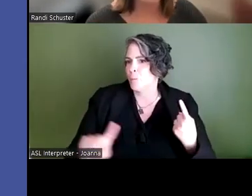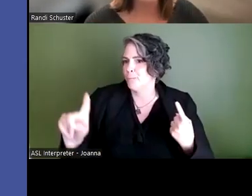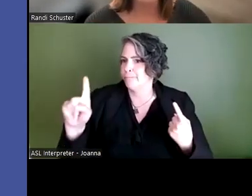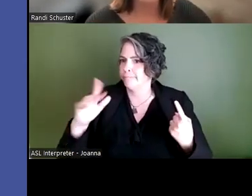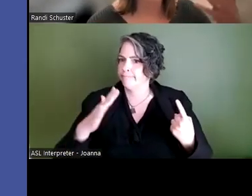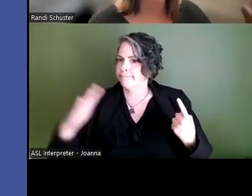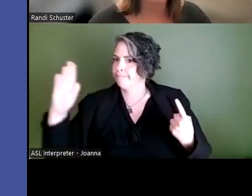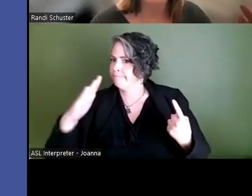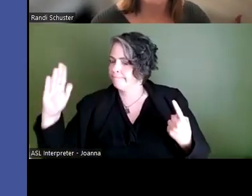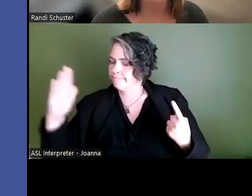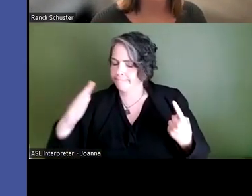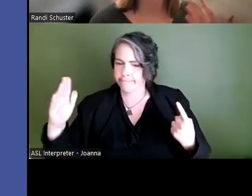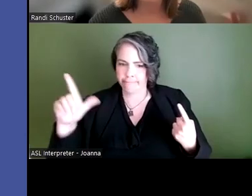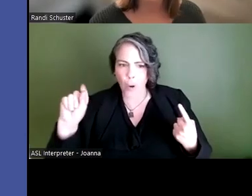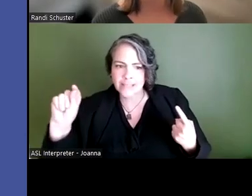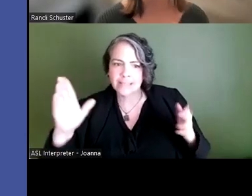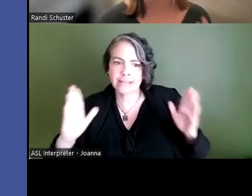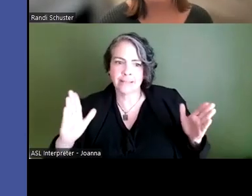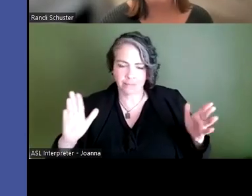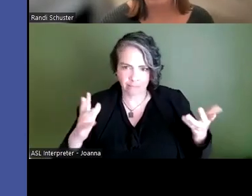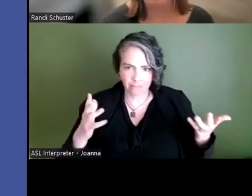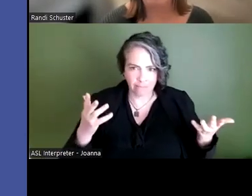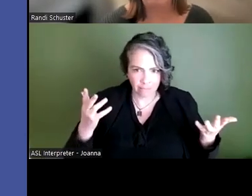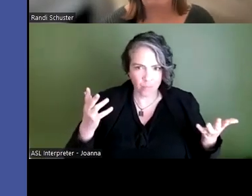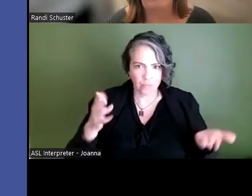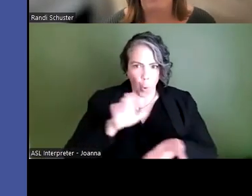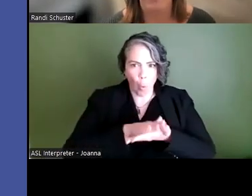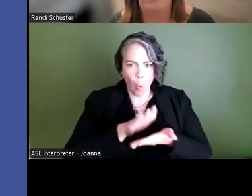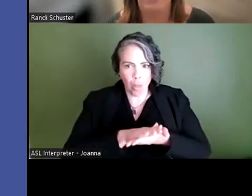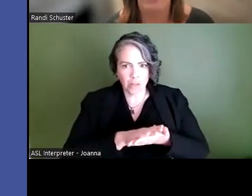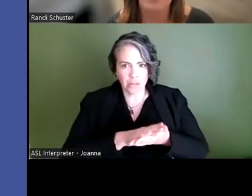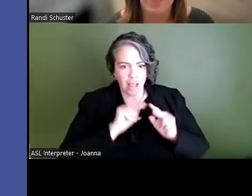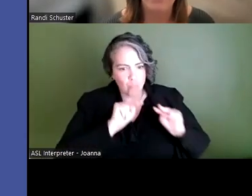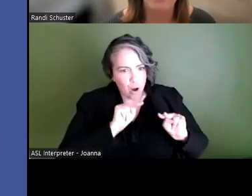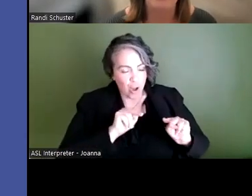week-to-week, month-to-month basis then schools? These are the people, you know, aside from those